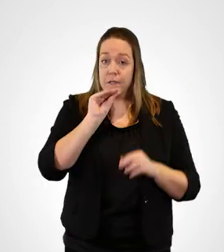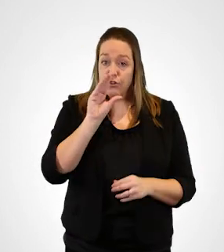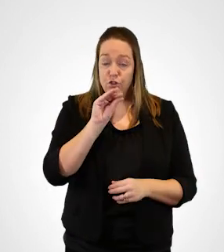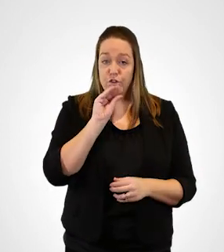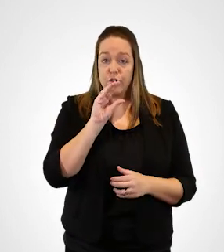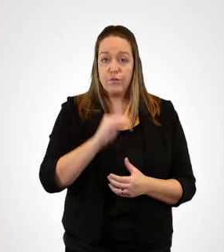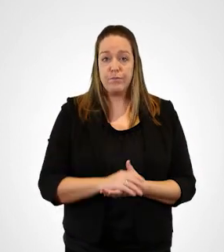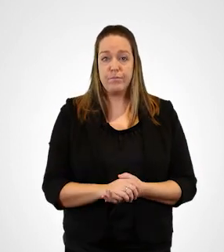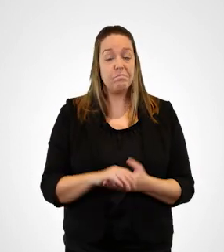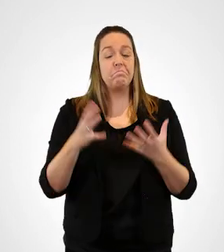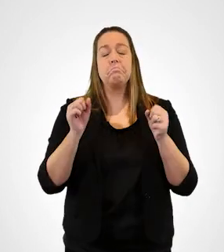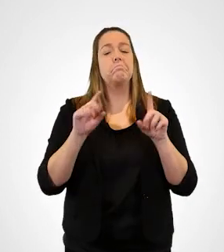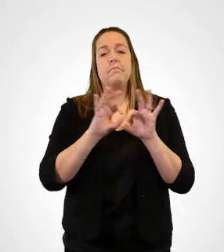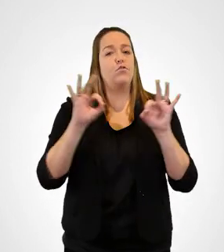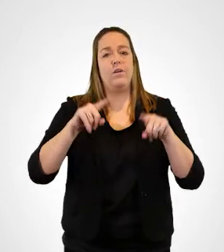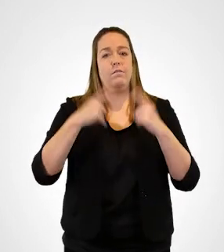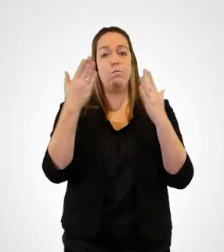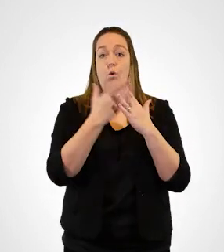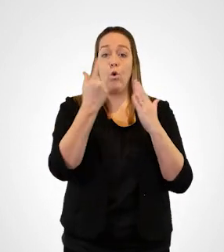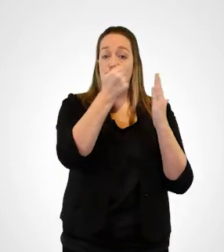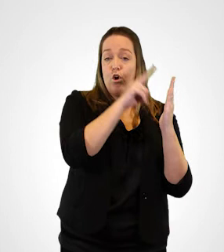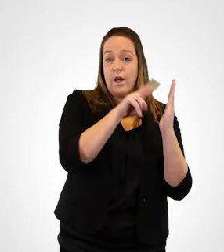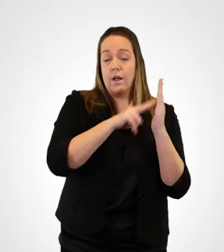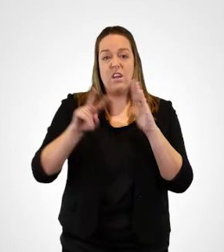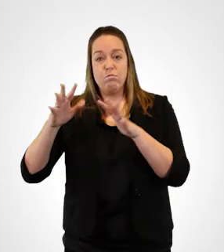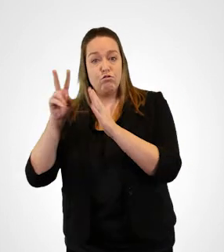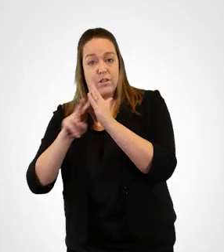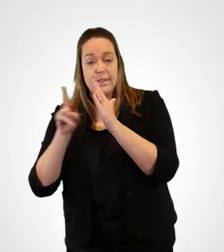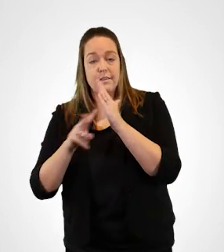and there we found there was no difference between the good readers and the poor readers,